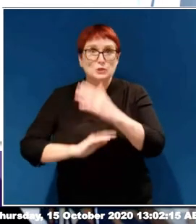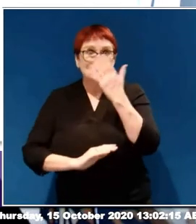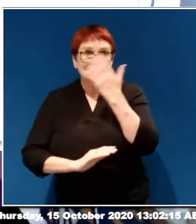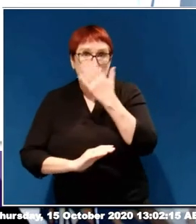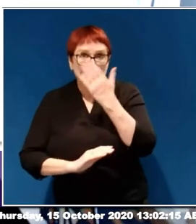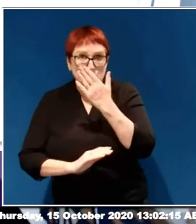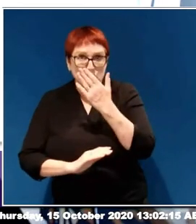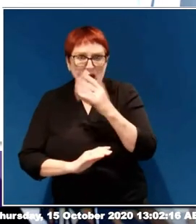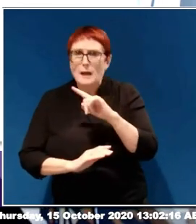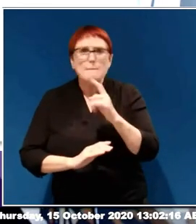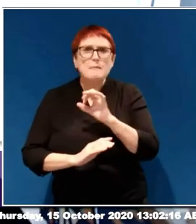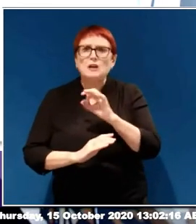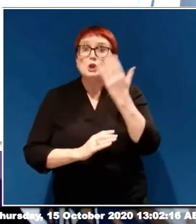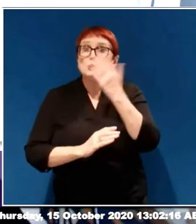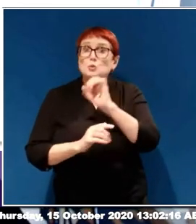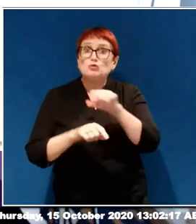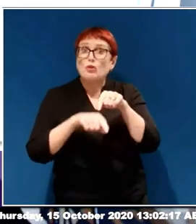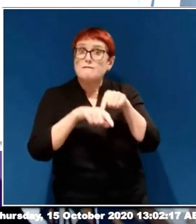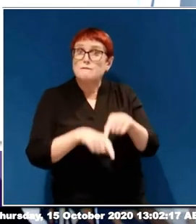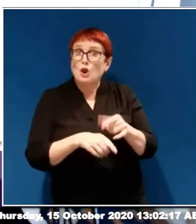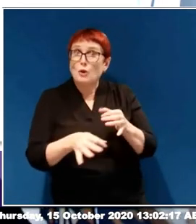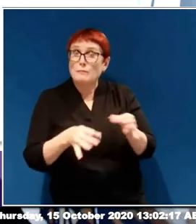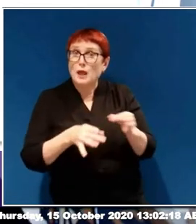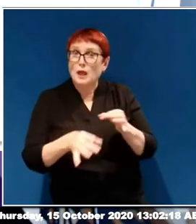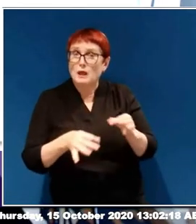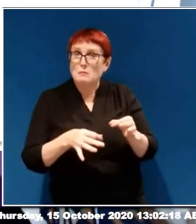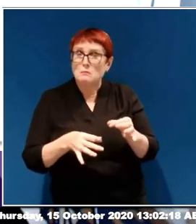what, in your experience, what are the reasons for that?